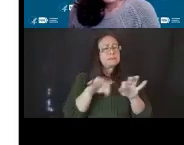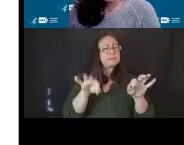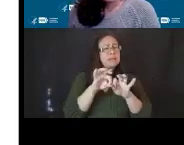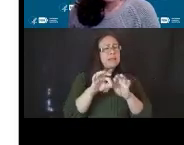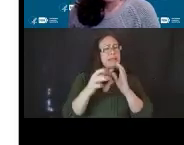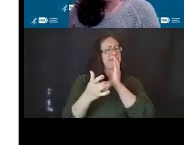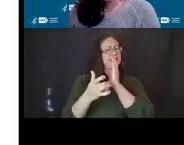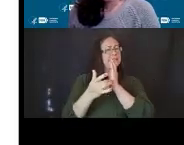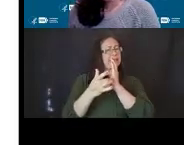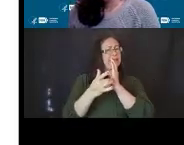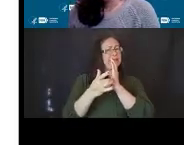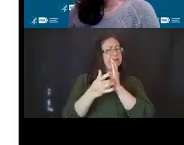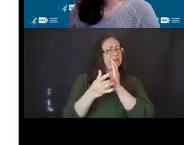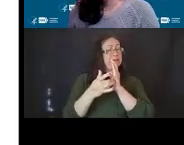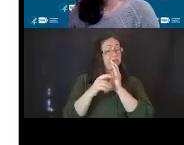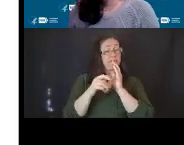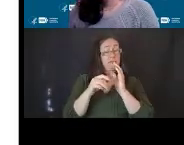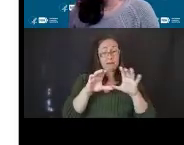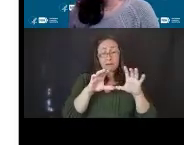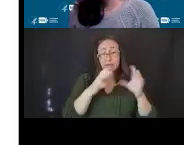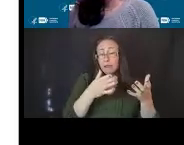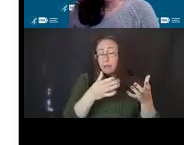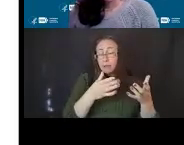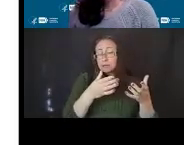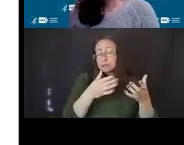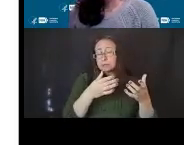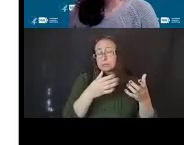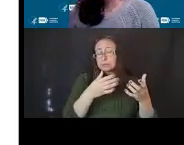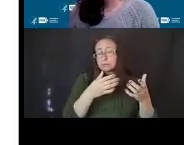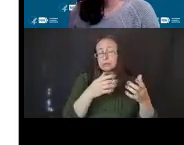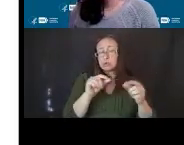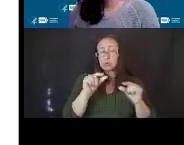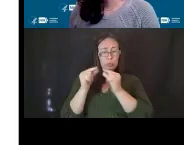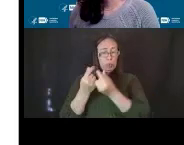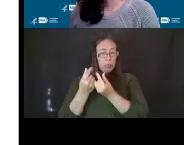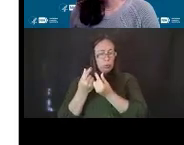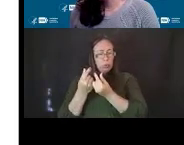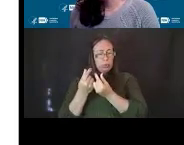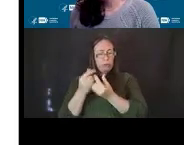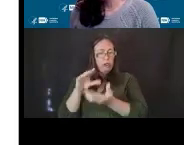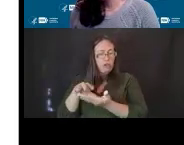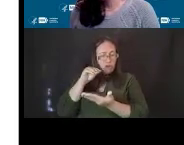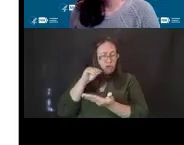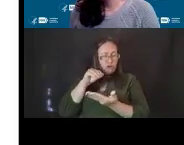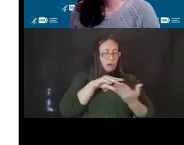And then when you're ready to set up your lab, or for those of you who have, I know many of you already have a lab,